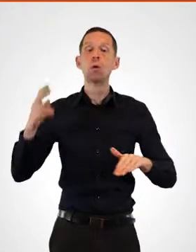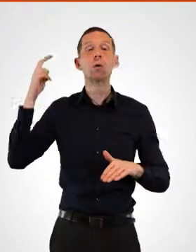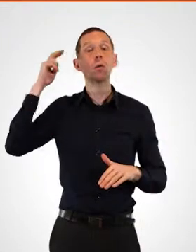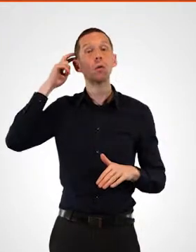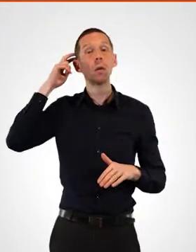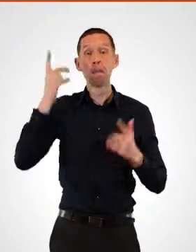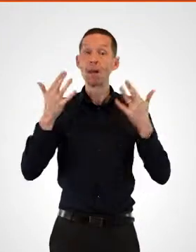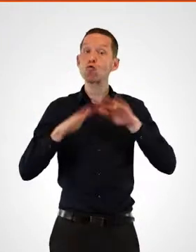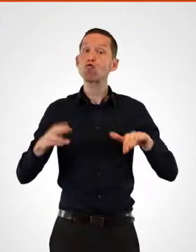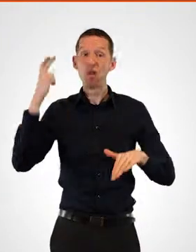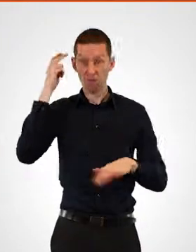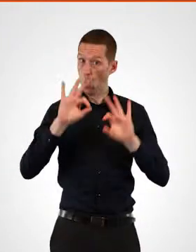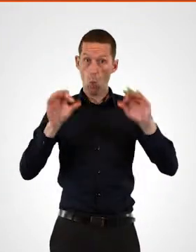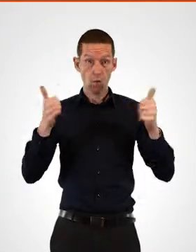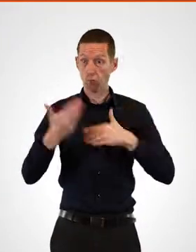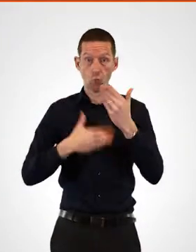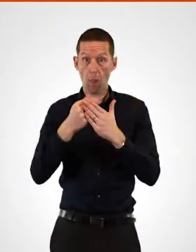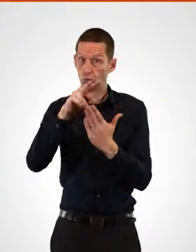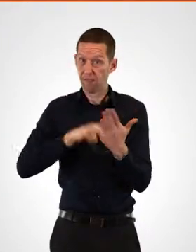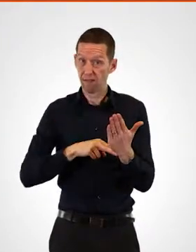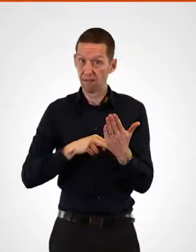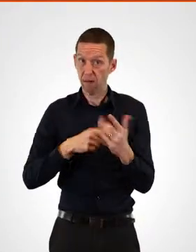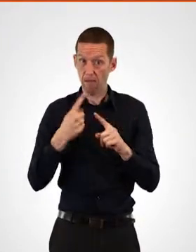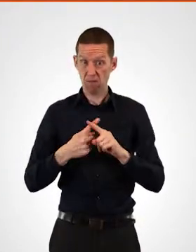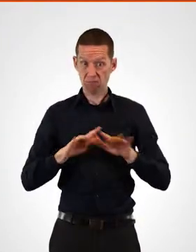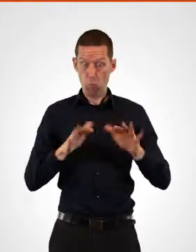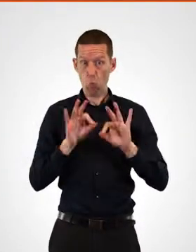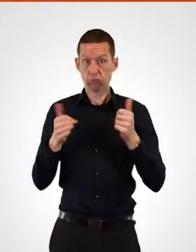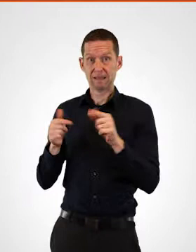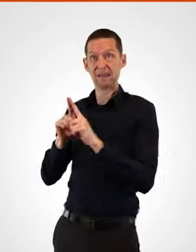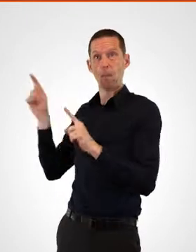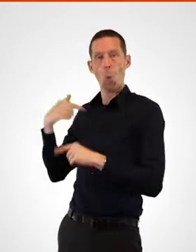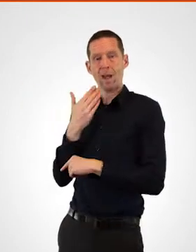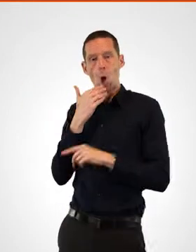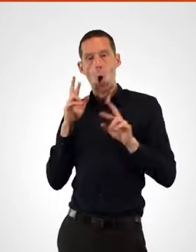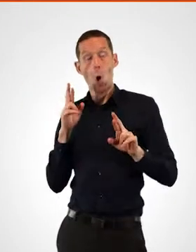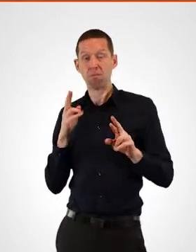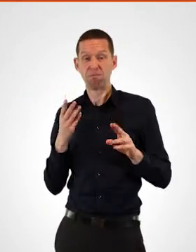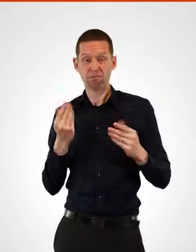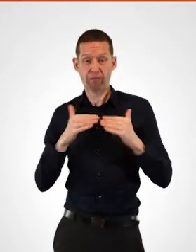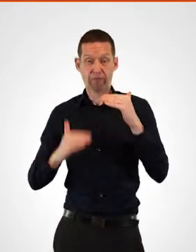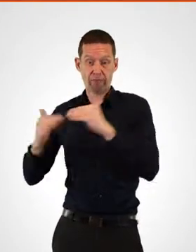are not making particularly good progress in reading and certainly not as much as might have been hoped for,